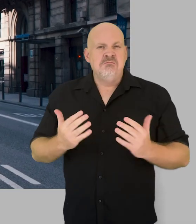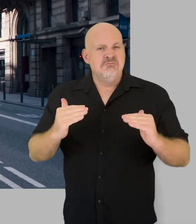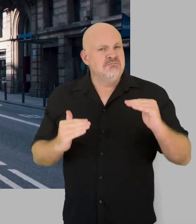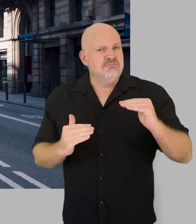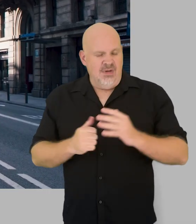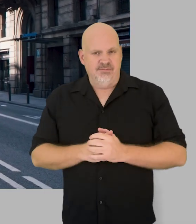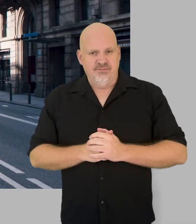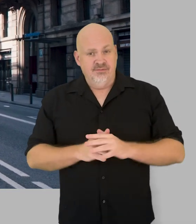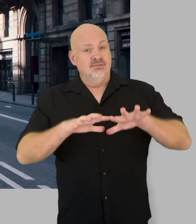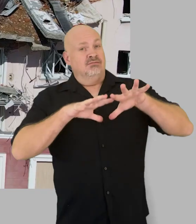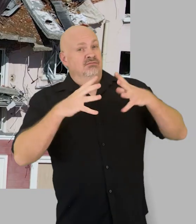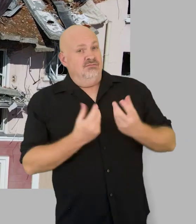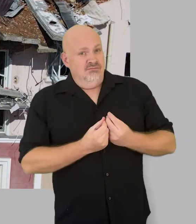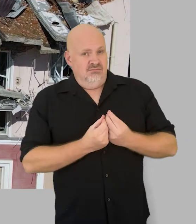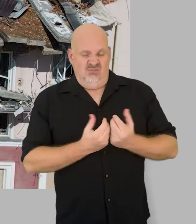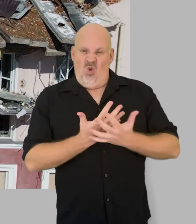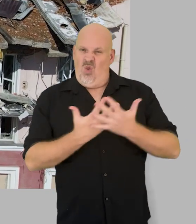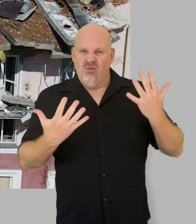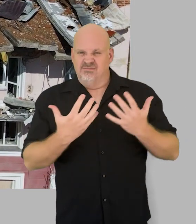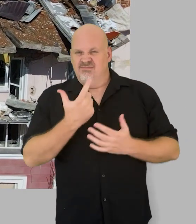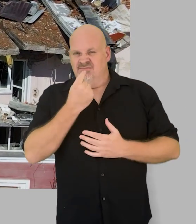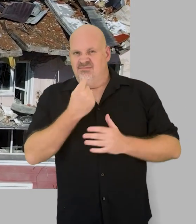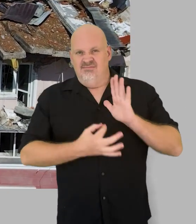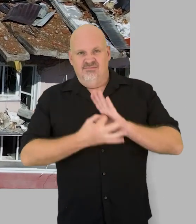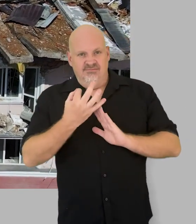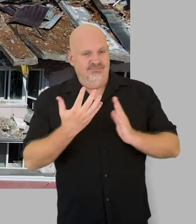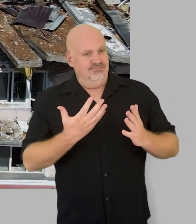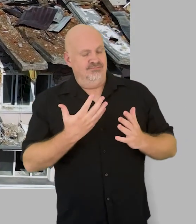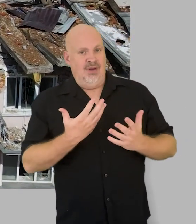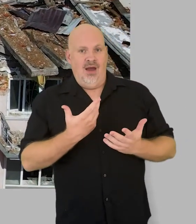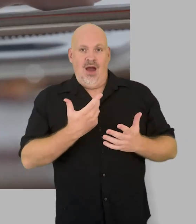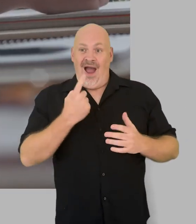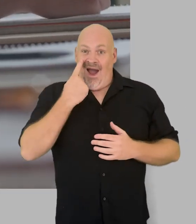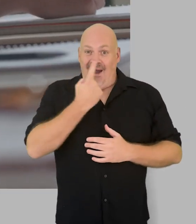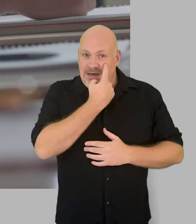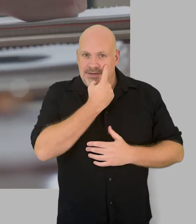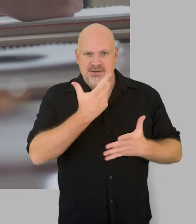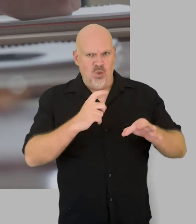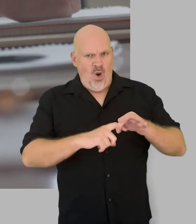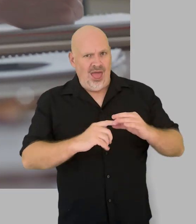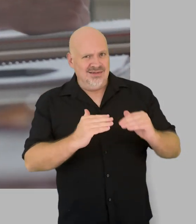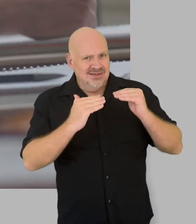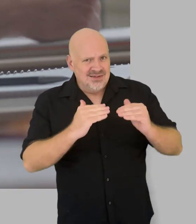military conflicts, but also change of interaction between the children and the digital technology.